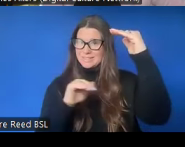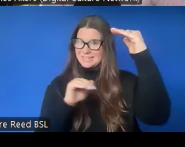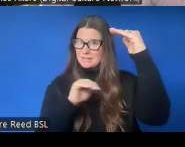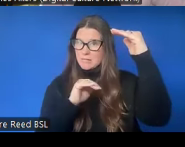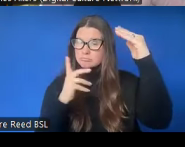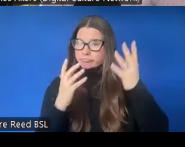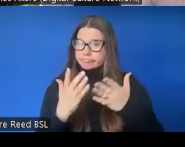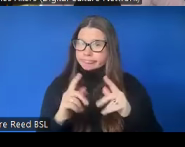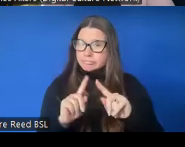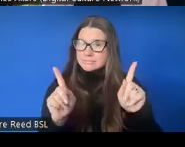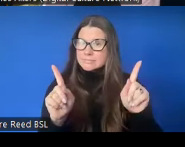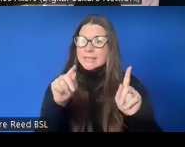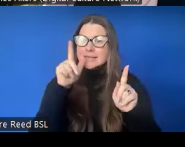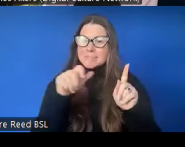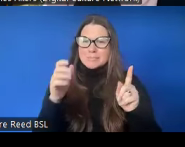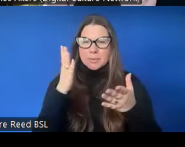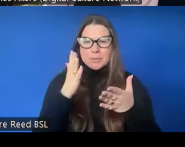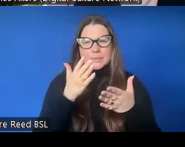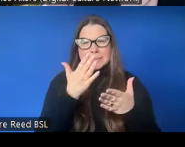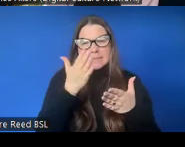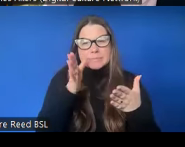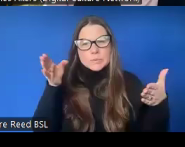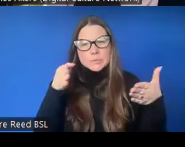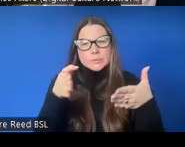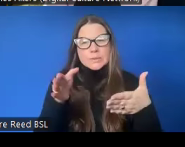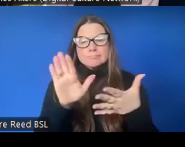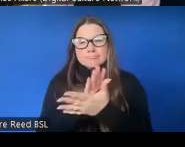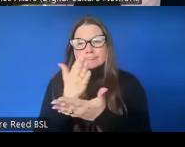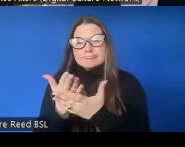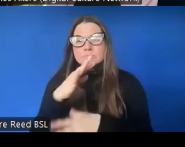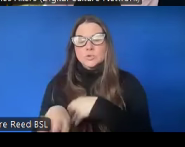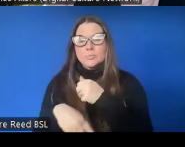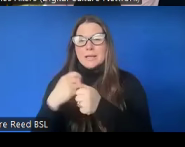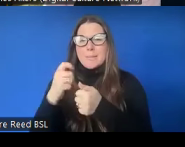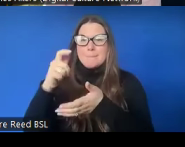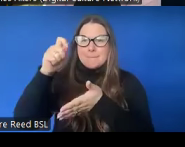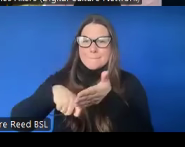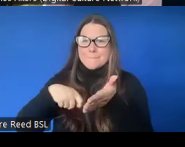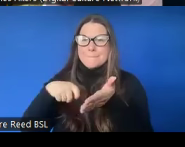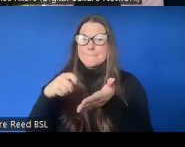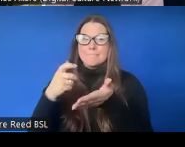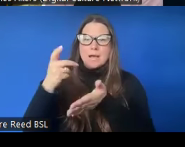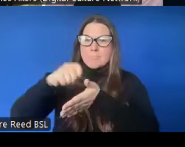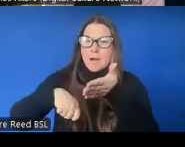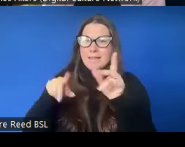people focus on conversion a lot, about sell, sell, sell, buy, buy, buy, "Buy a ticket," or "Come to our events," things like that.